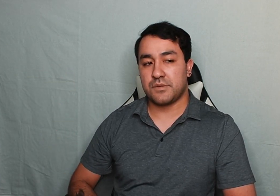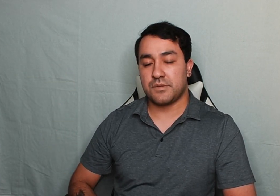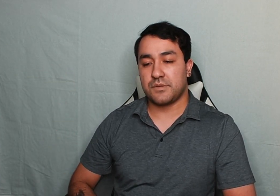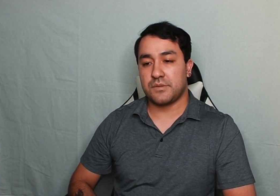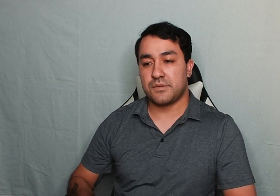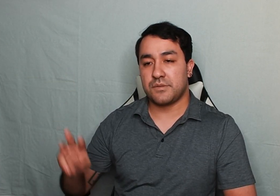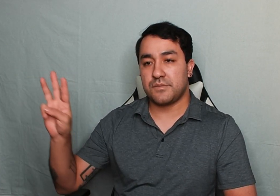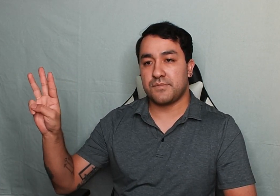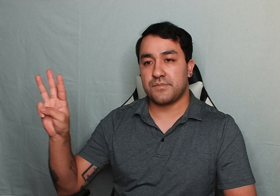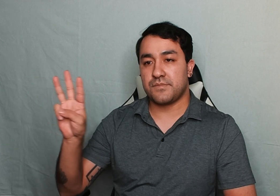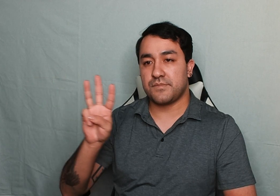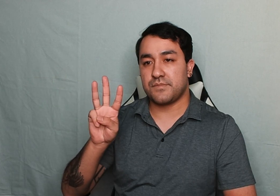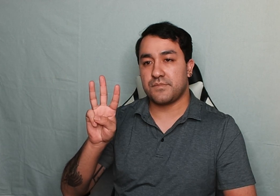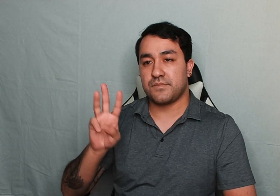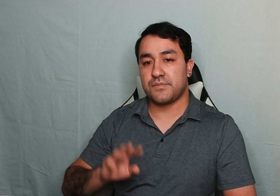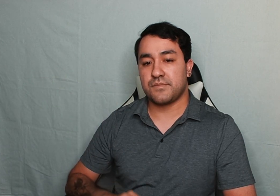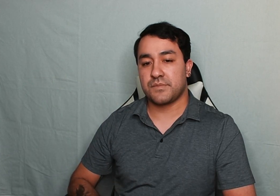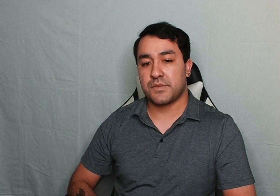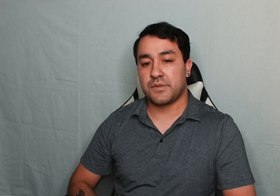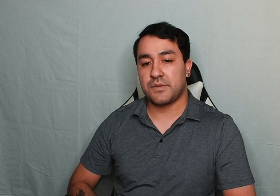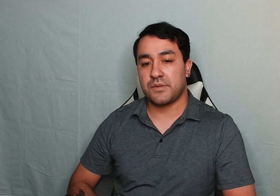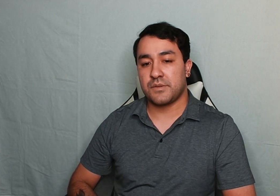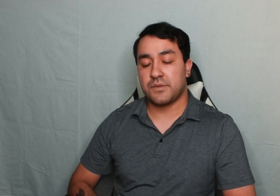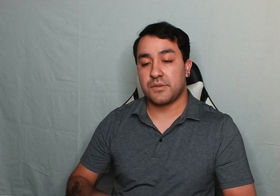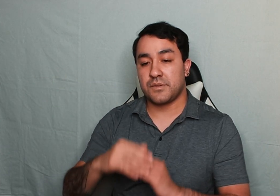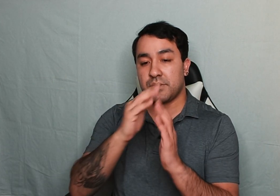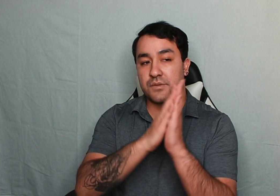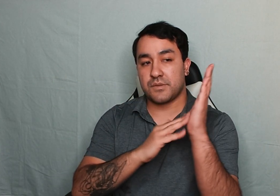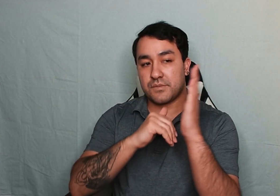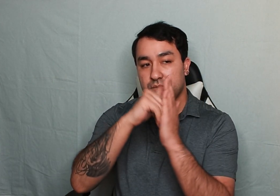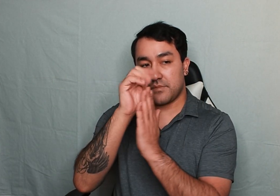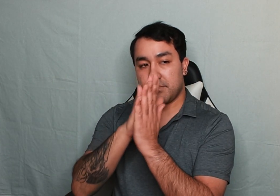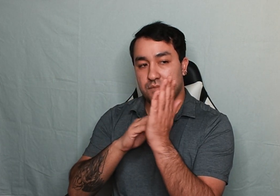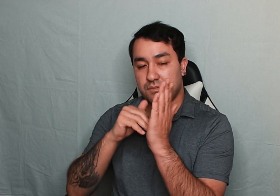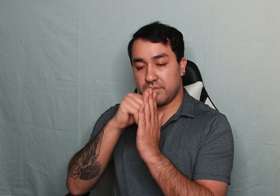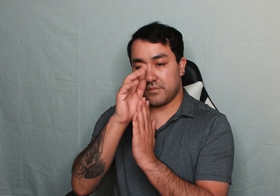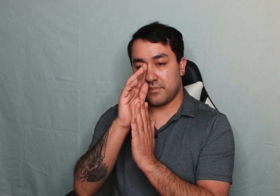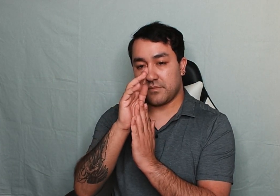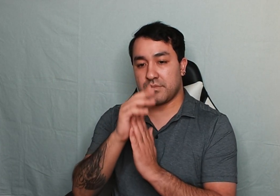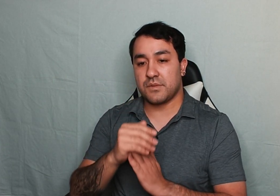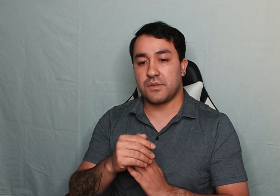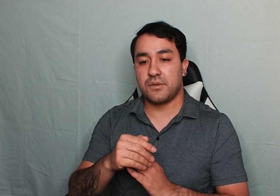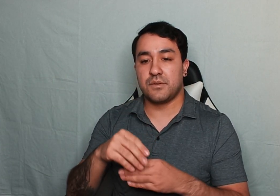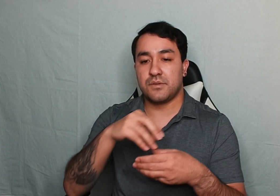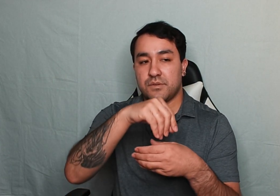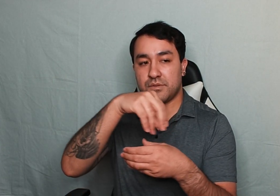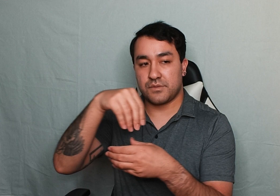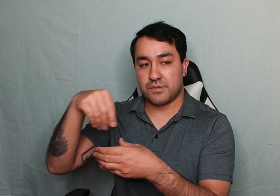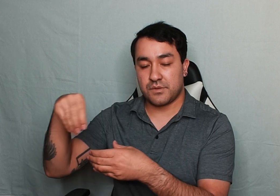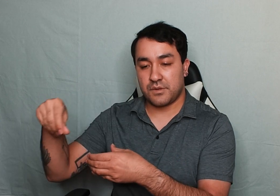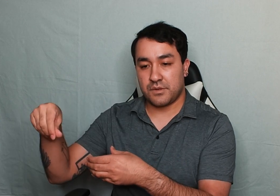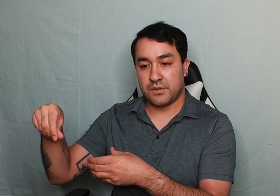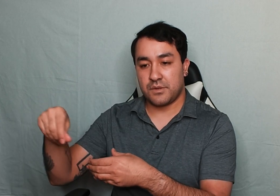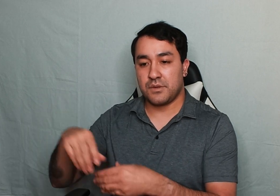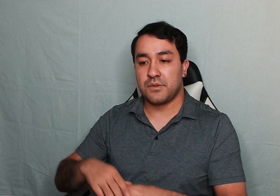WEST TO-PAINT TO-PLANT